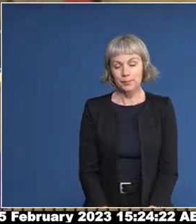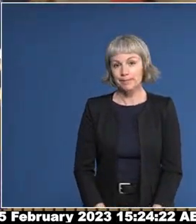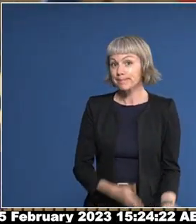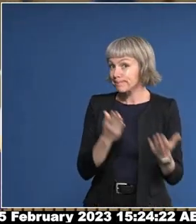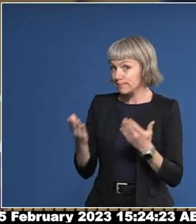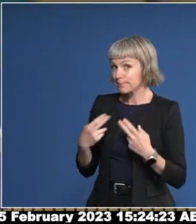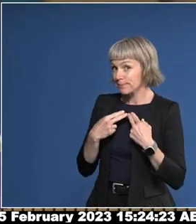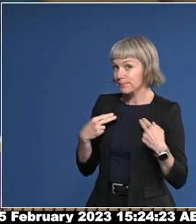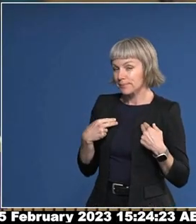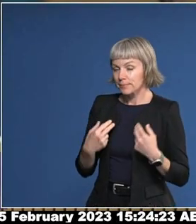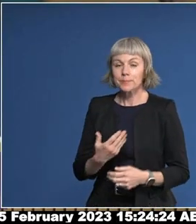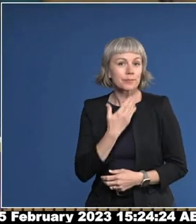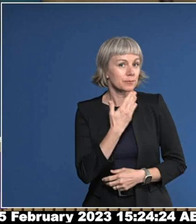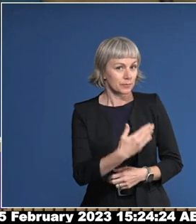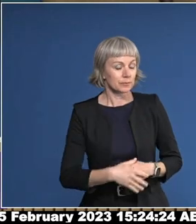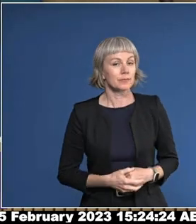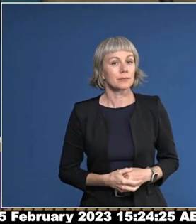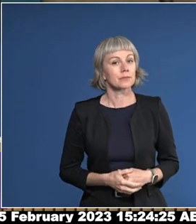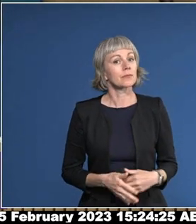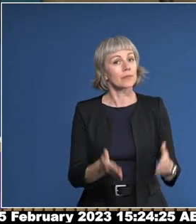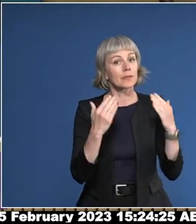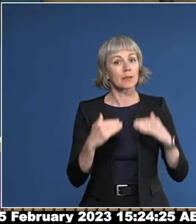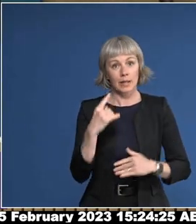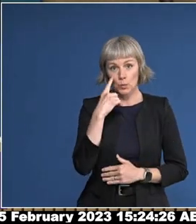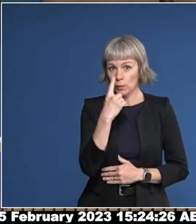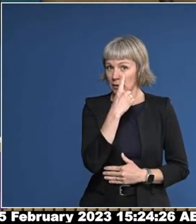The next witness this afternoon is Ms Laurie Leigh from the National Disability Services.